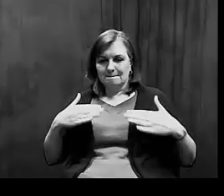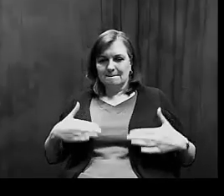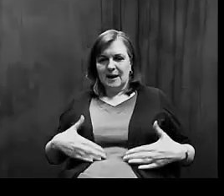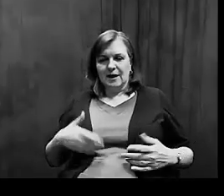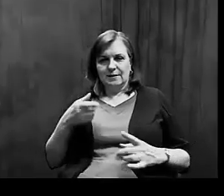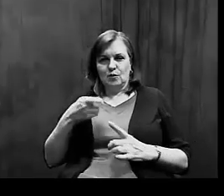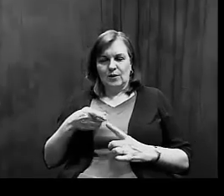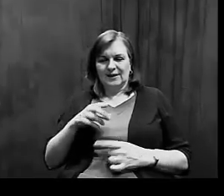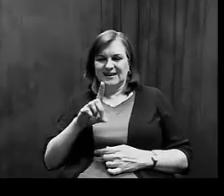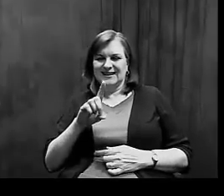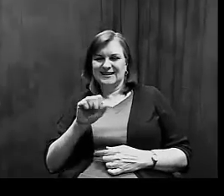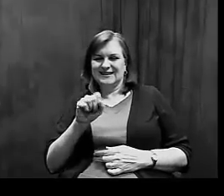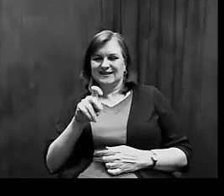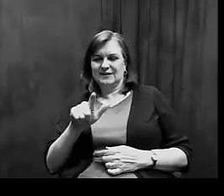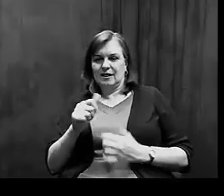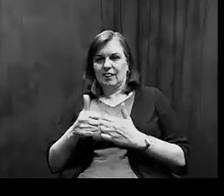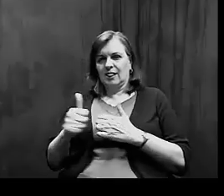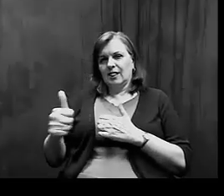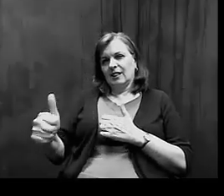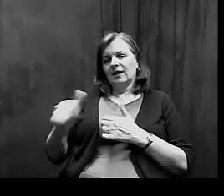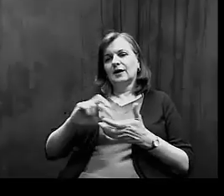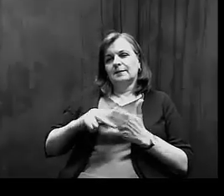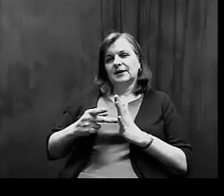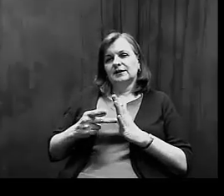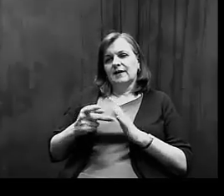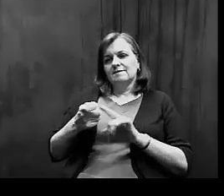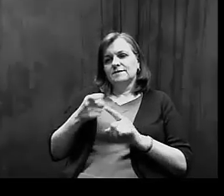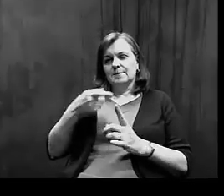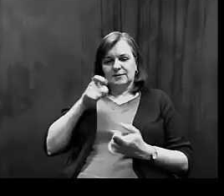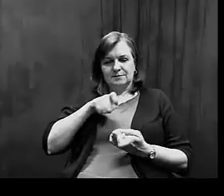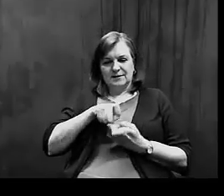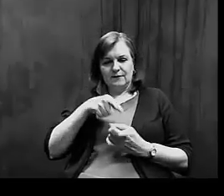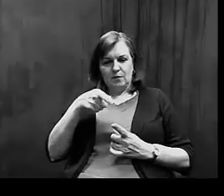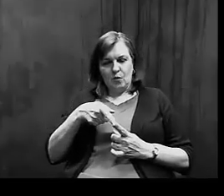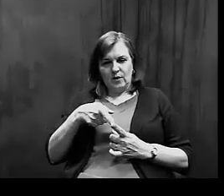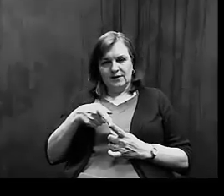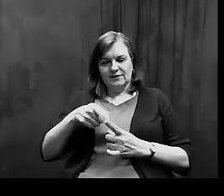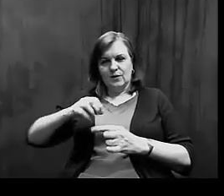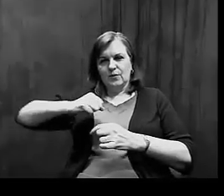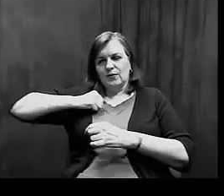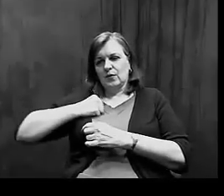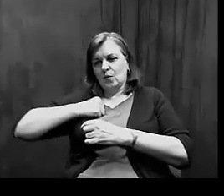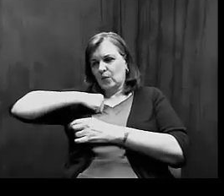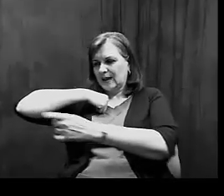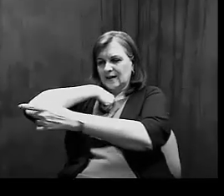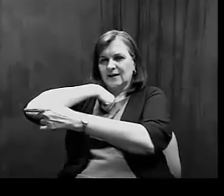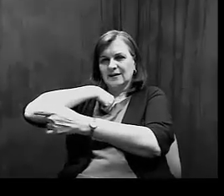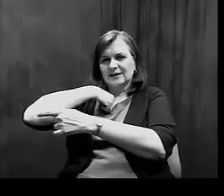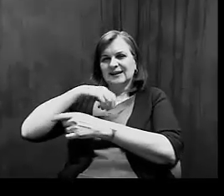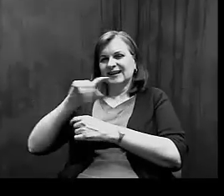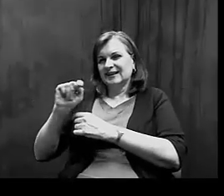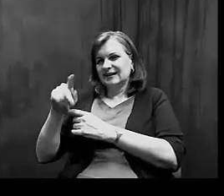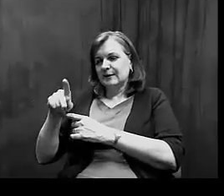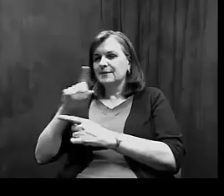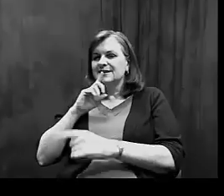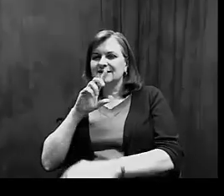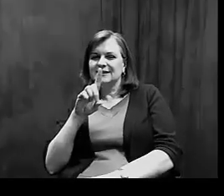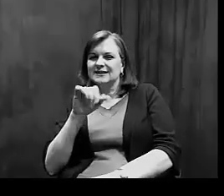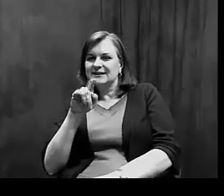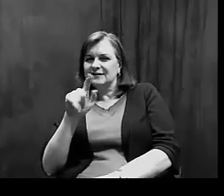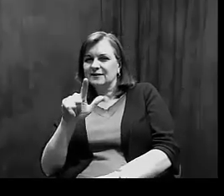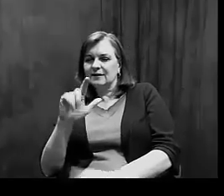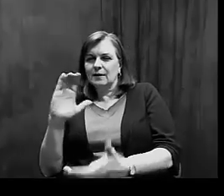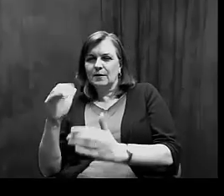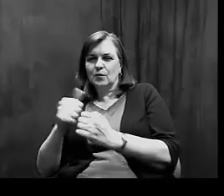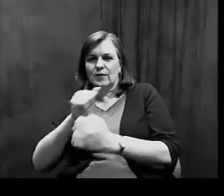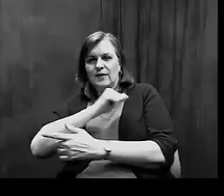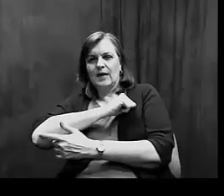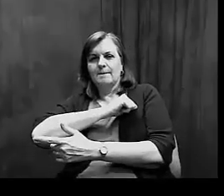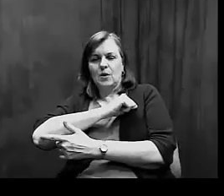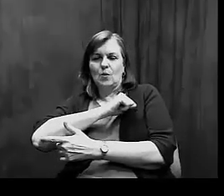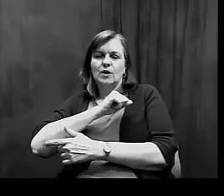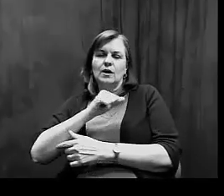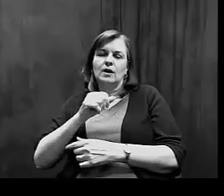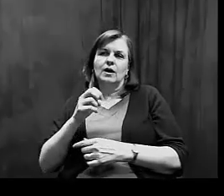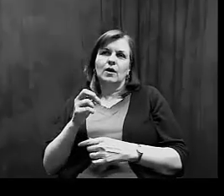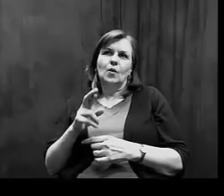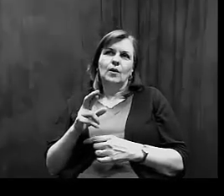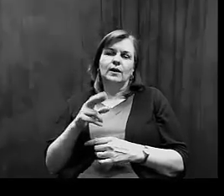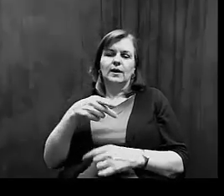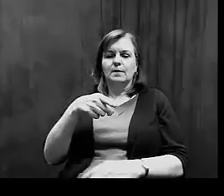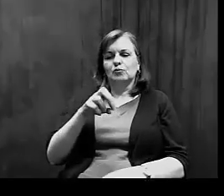anatomically so distal from a particular points so this chicken wing tip is distal to the chickens elbow per say - o k - or proximal